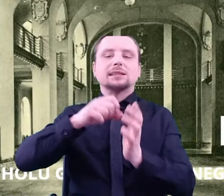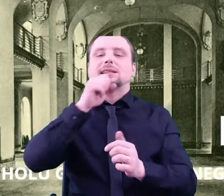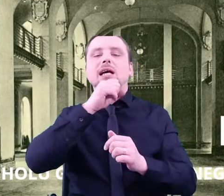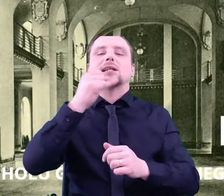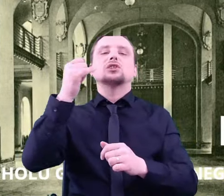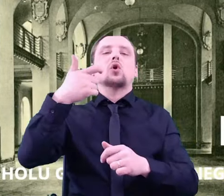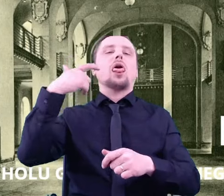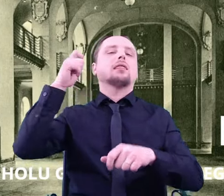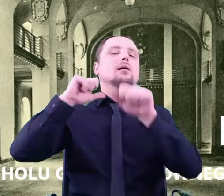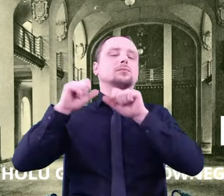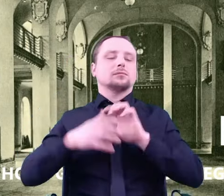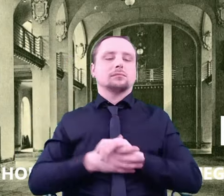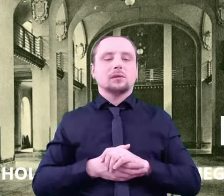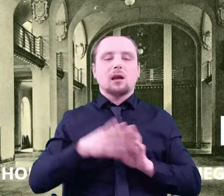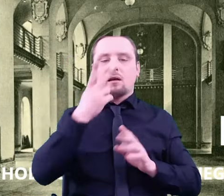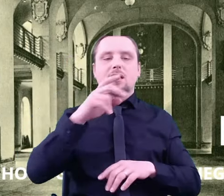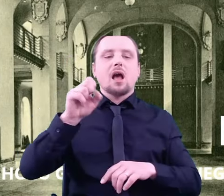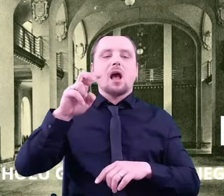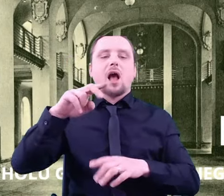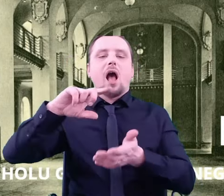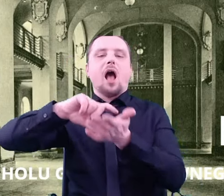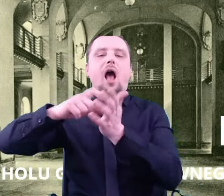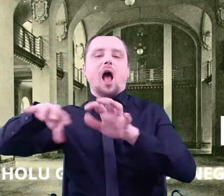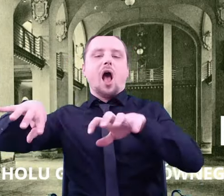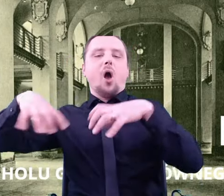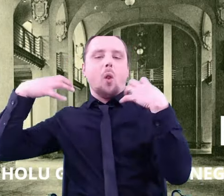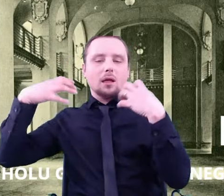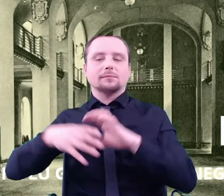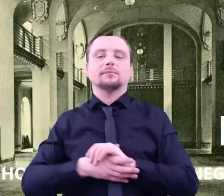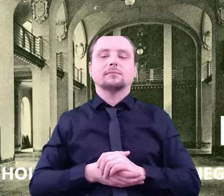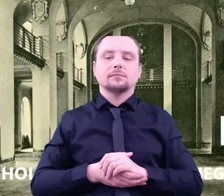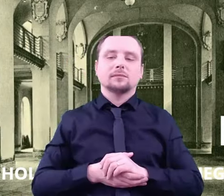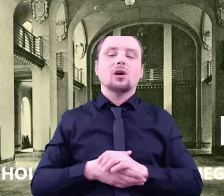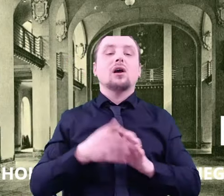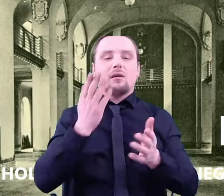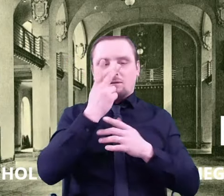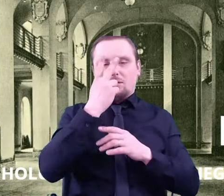On the left, we can see the auditorium, where we currently are; it has changed quite a bit.